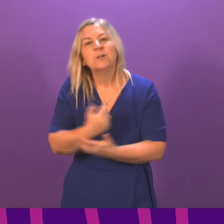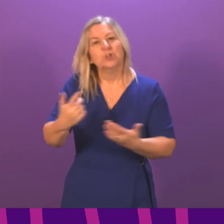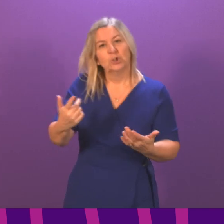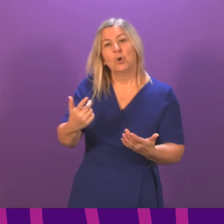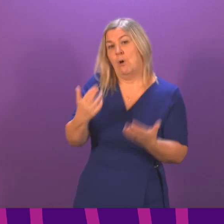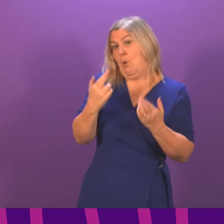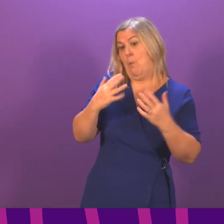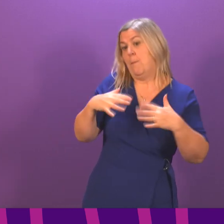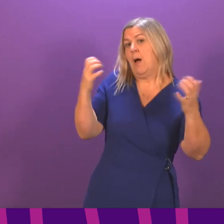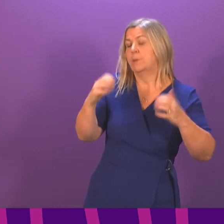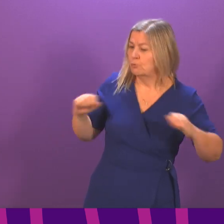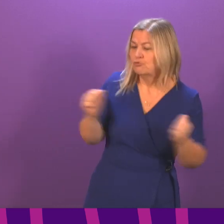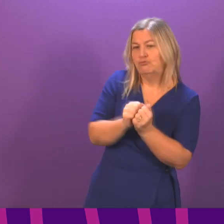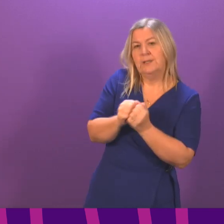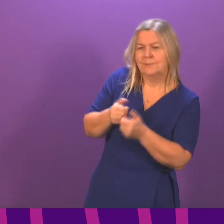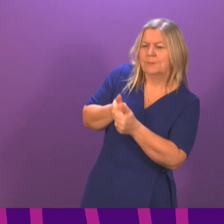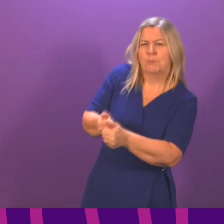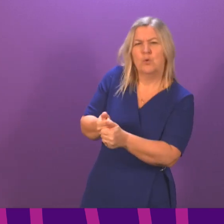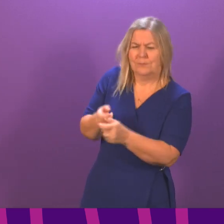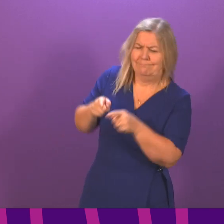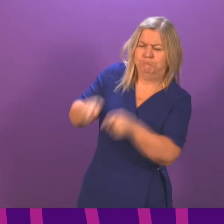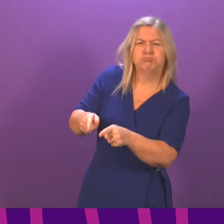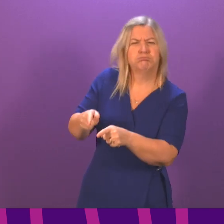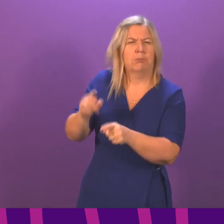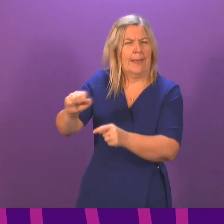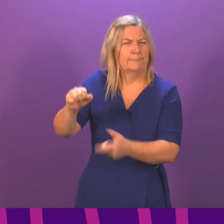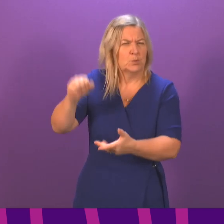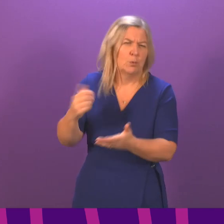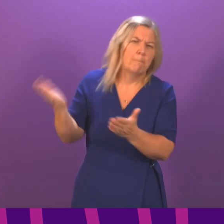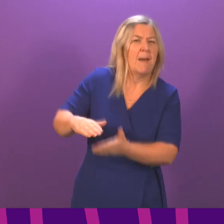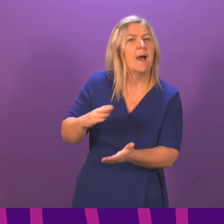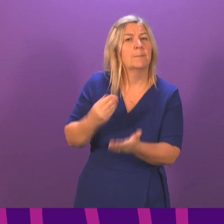to rethink that decision and to right that wrong.